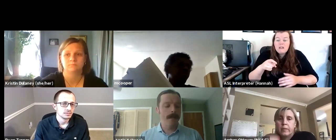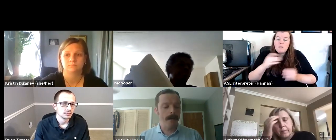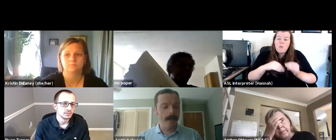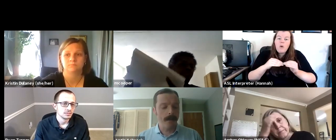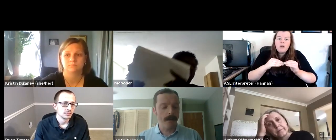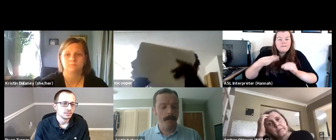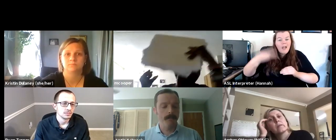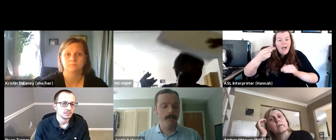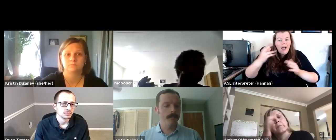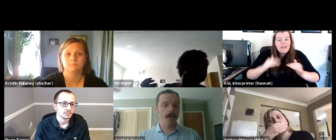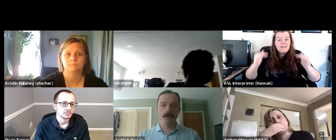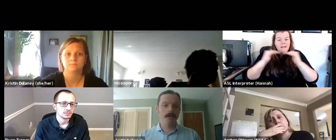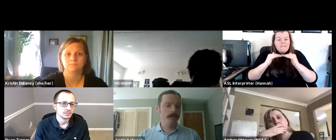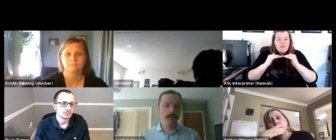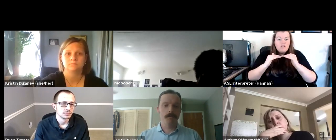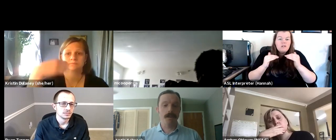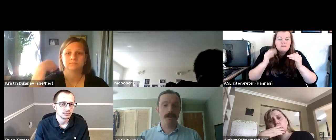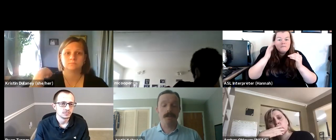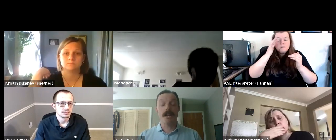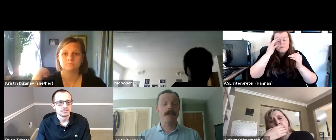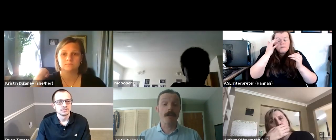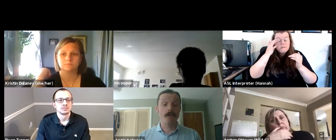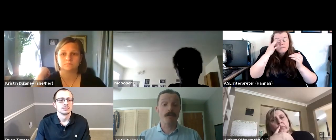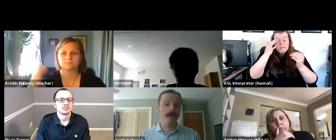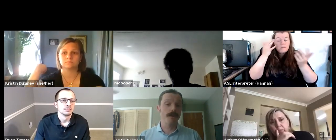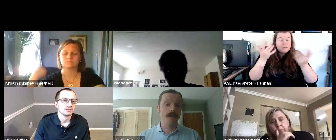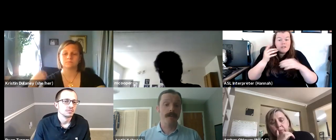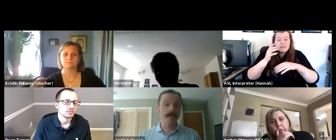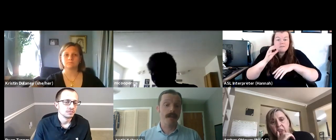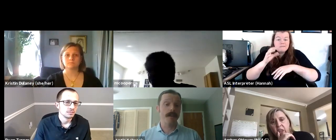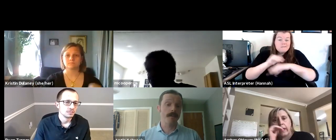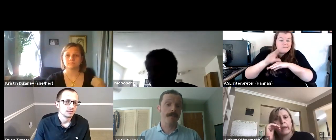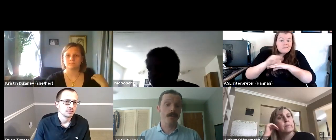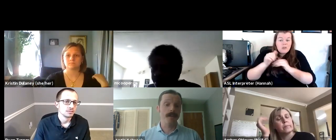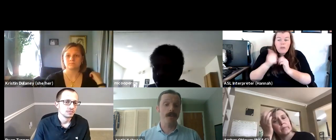uh you know consultation with with an attorney on something like that that is something we do